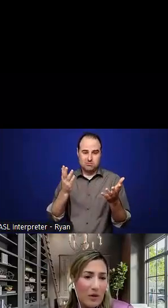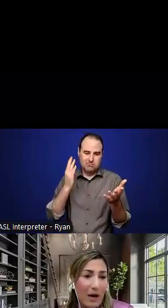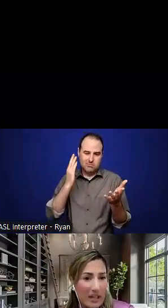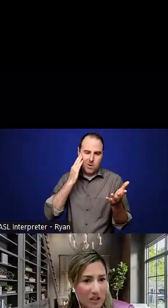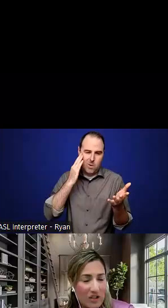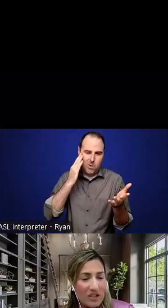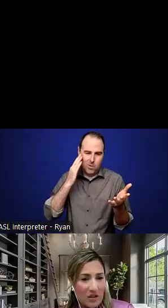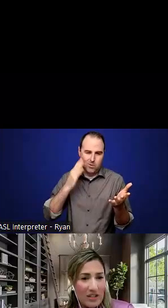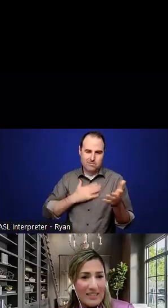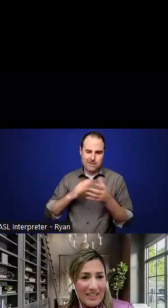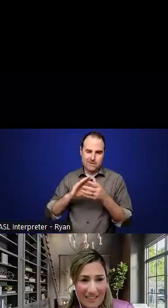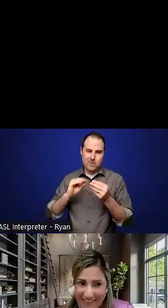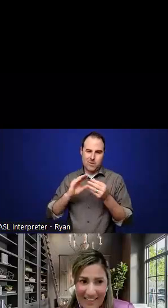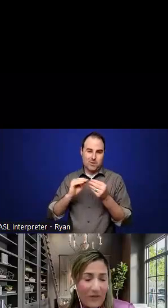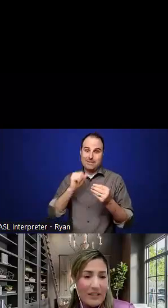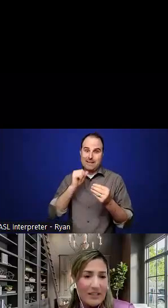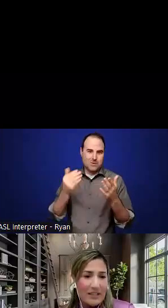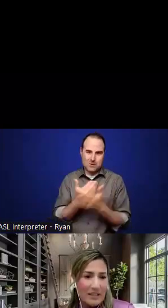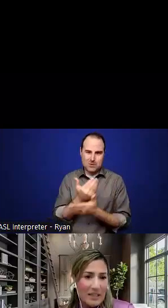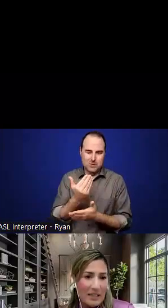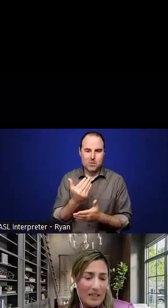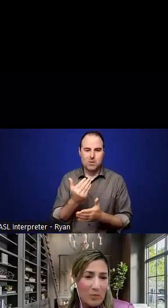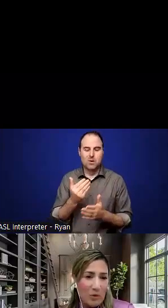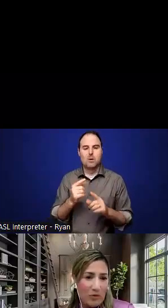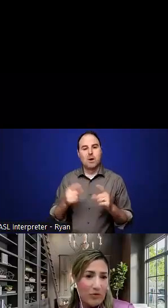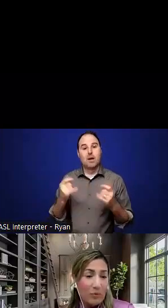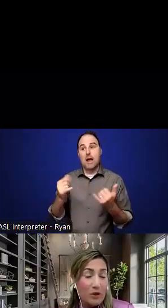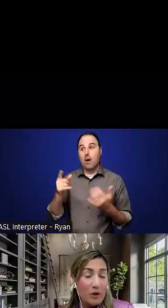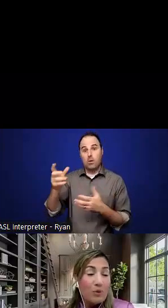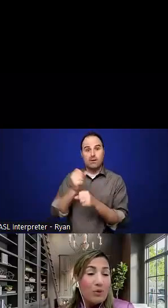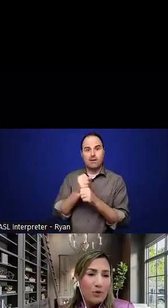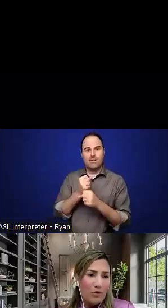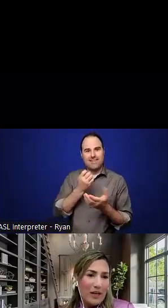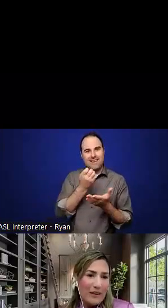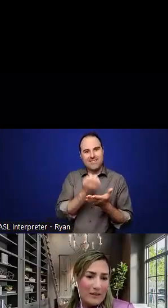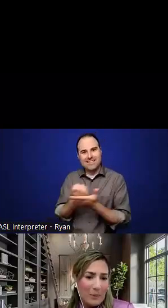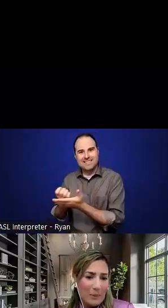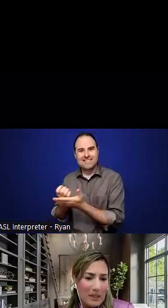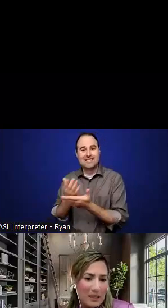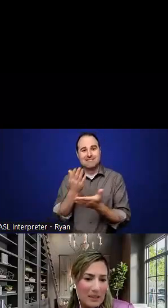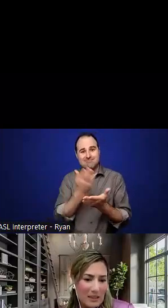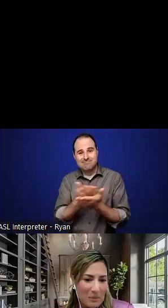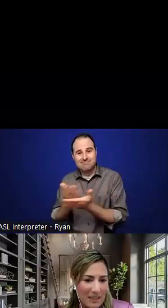now actually starting to get the evidence and the data to prove that something needs to be done